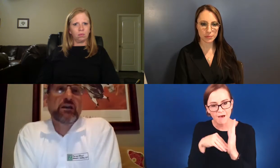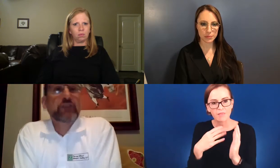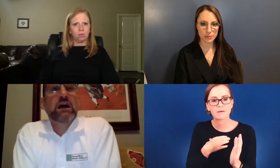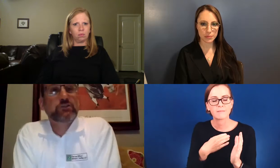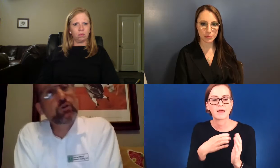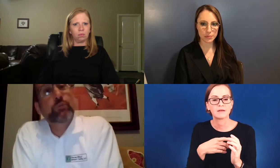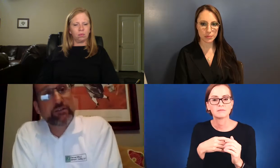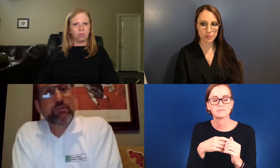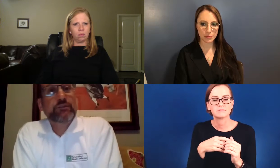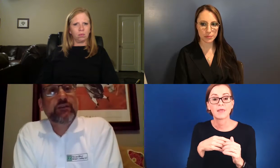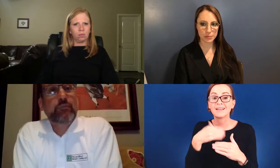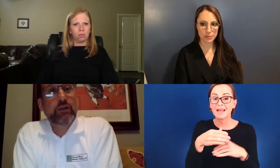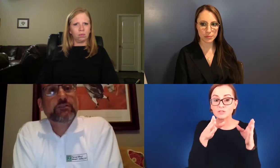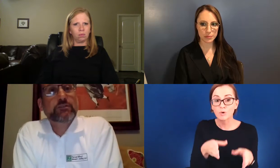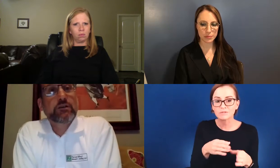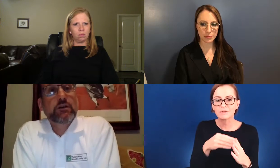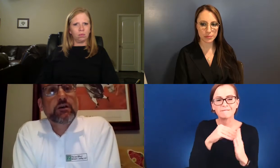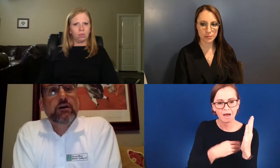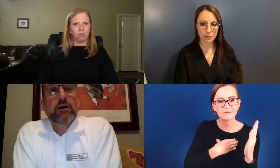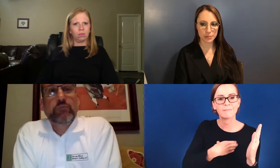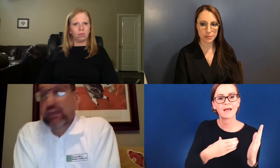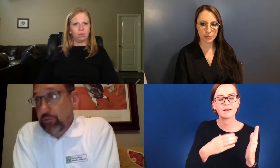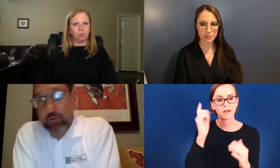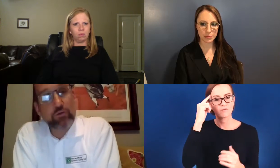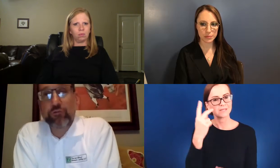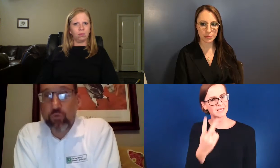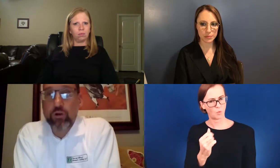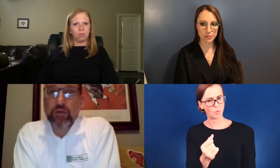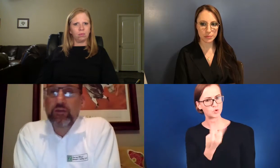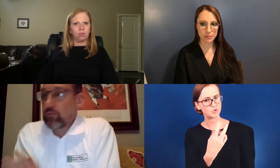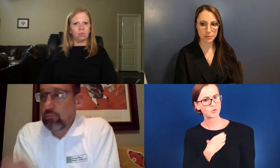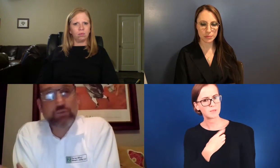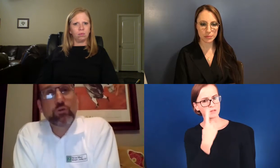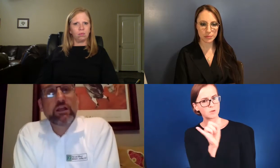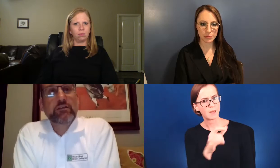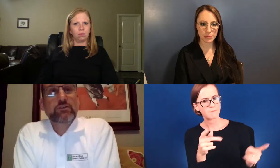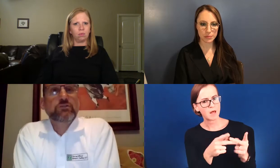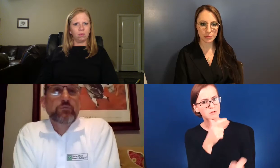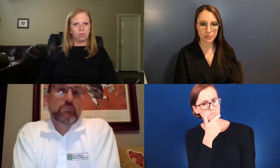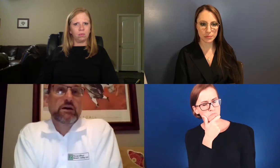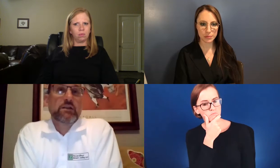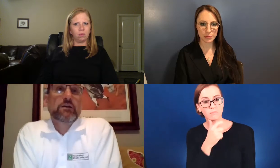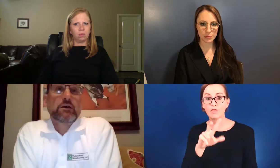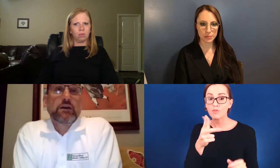now they've got two complaints about the same place. They get a third or a fourth, I think they're much more likely to do something about that.